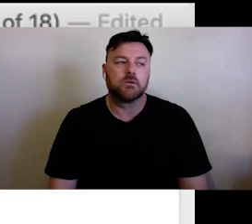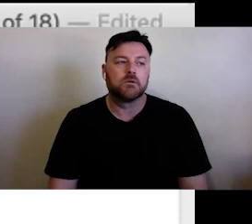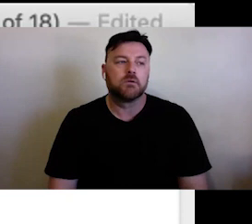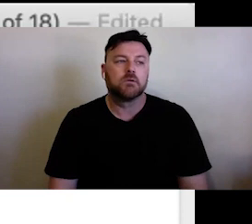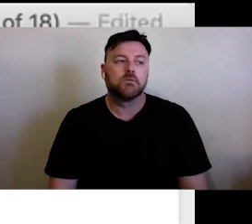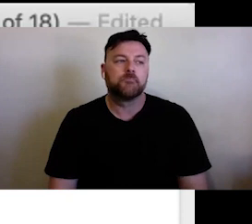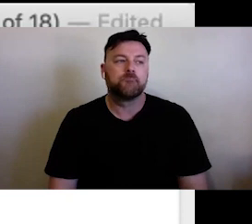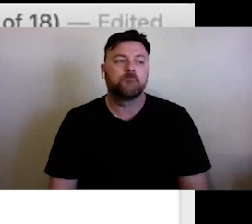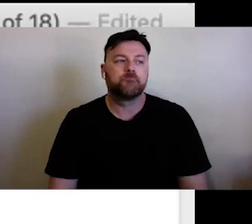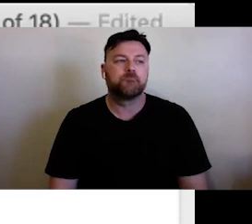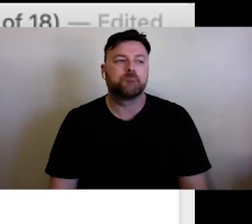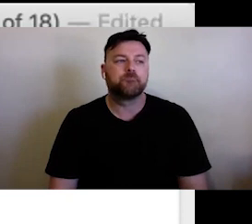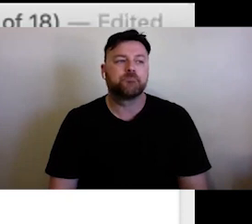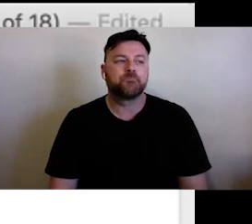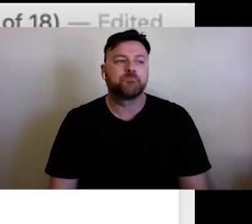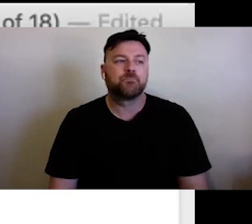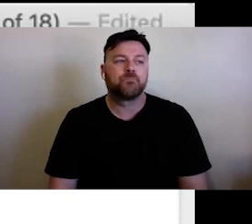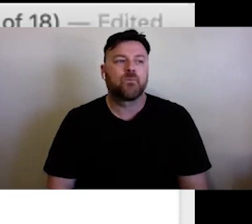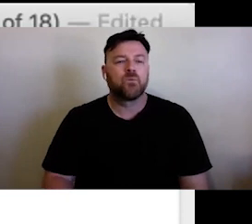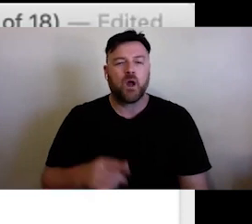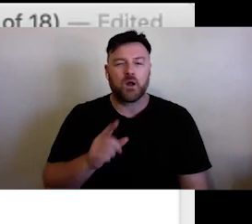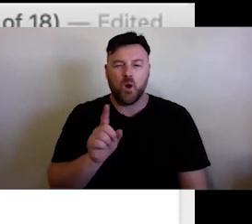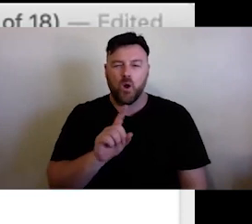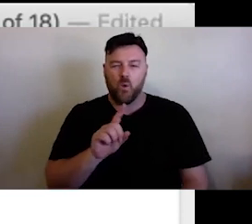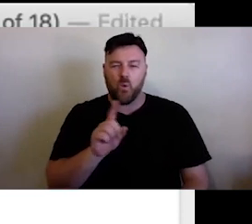the examples that you think are leading to this? I'd love to hear